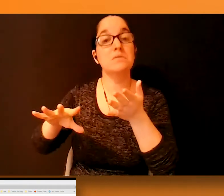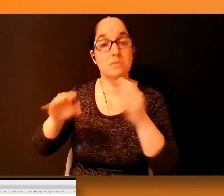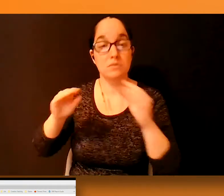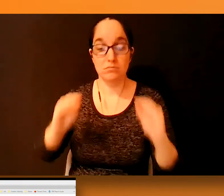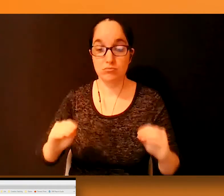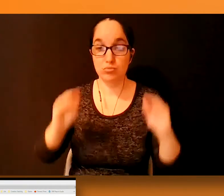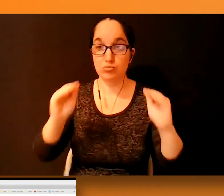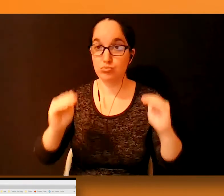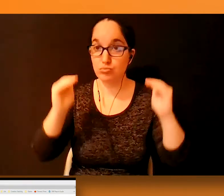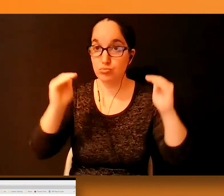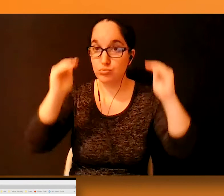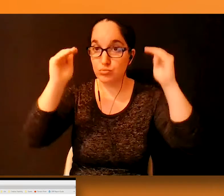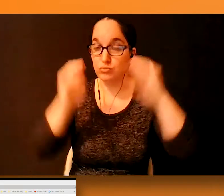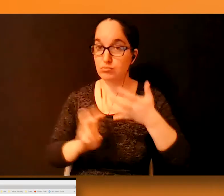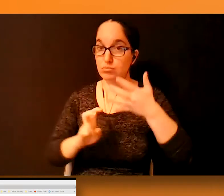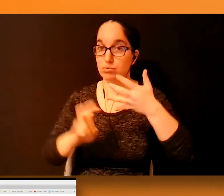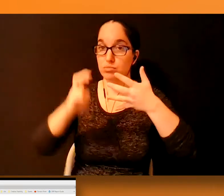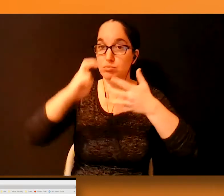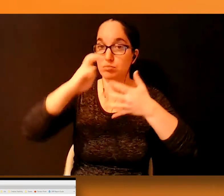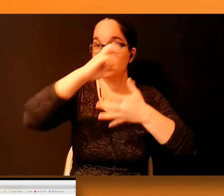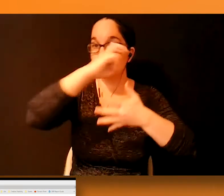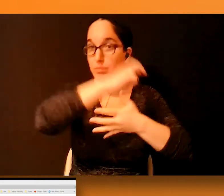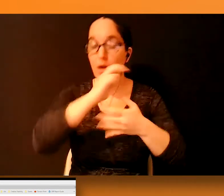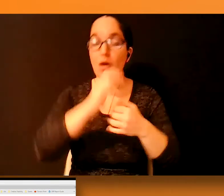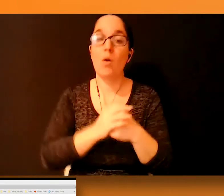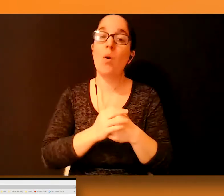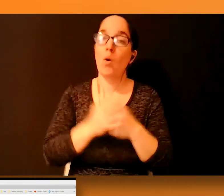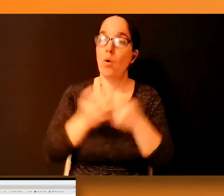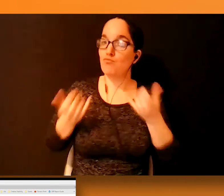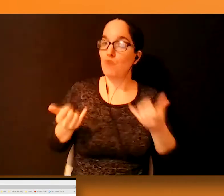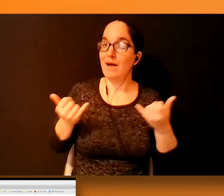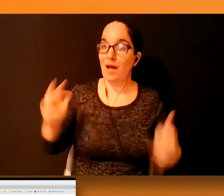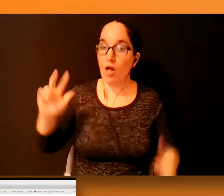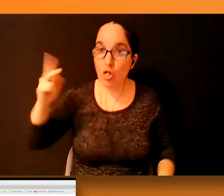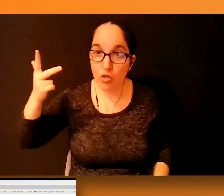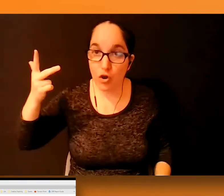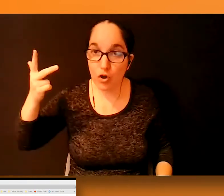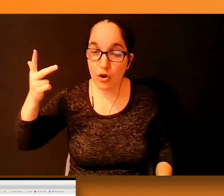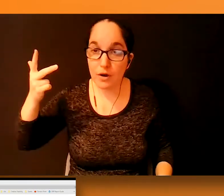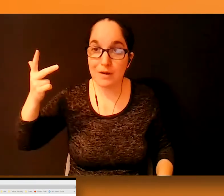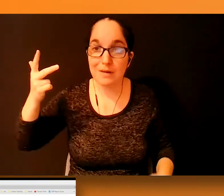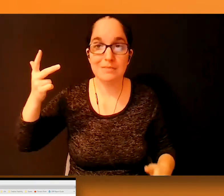is that a student might move in Lexile level, but they might not, you know, you might say,